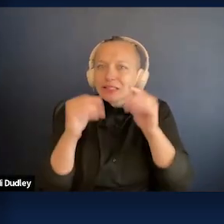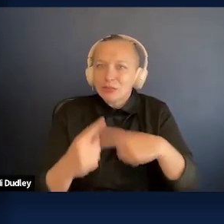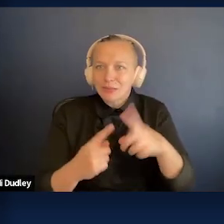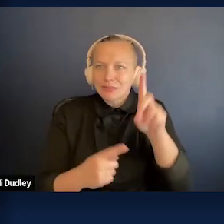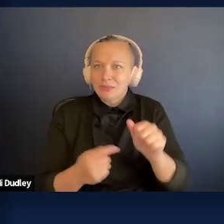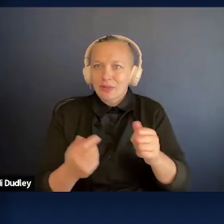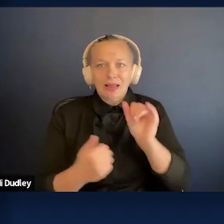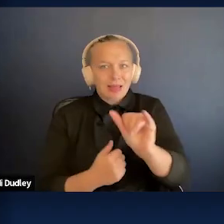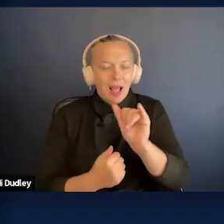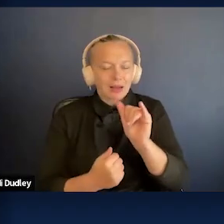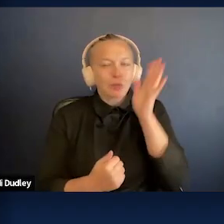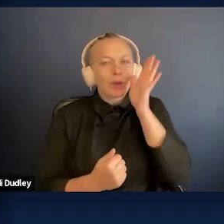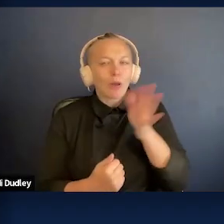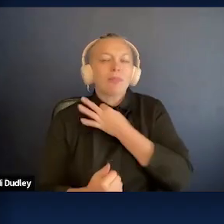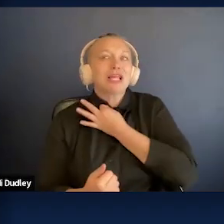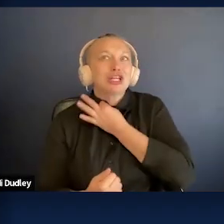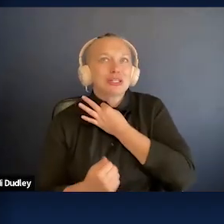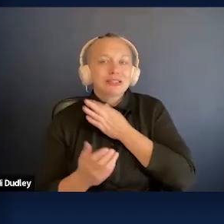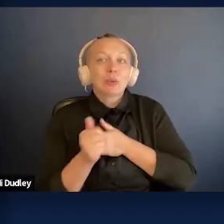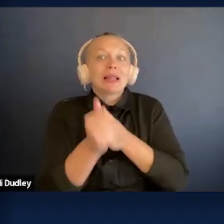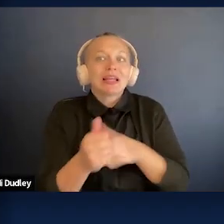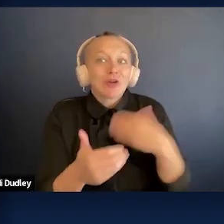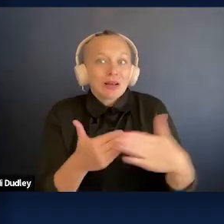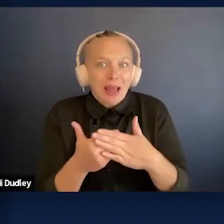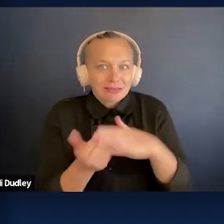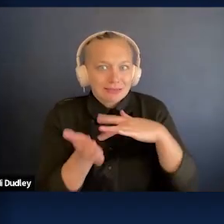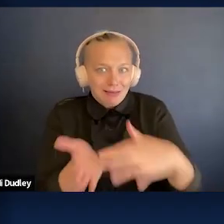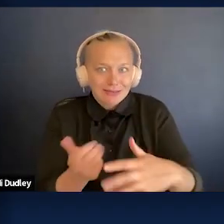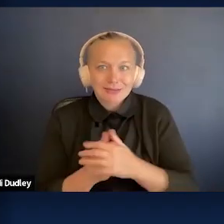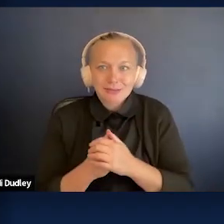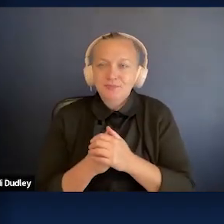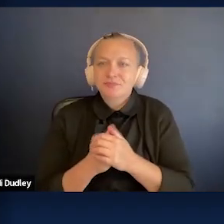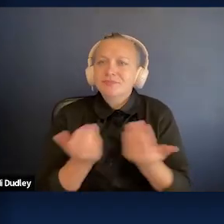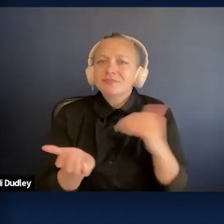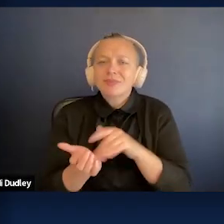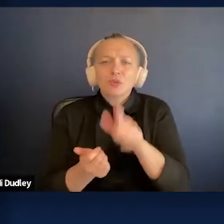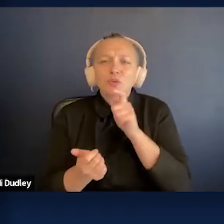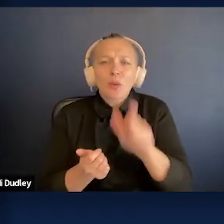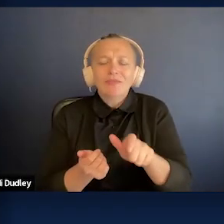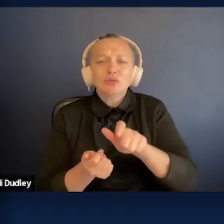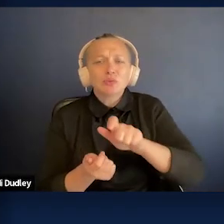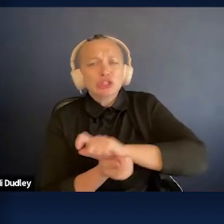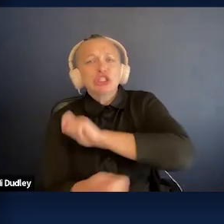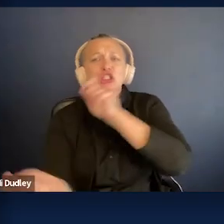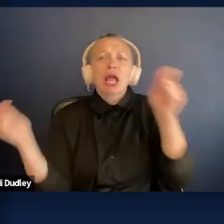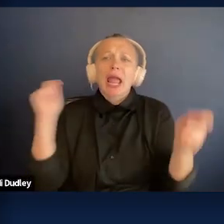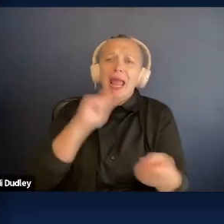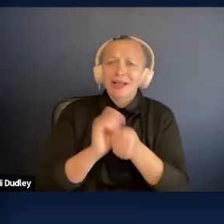Um, but really what I wanted to emphasize in this final point is that you don't need to completely change a curriculum to incorporate adaptive sports.